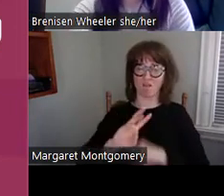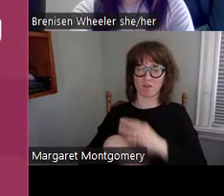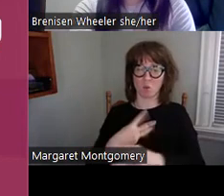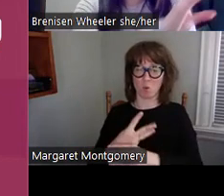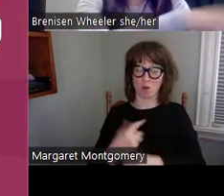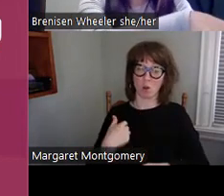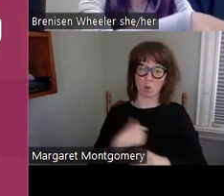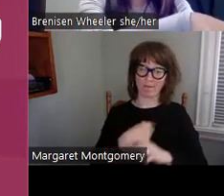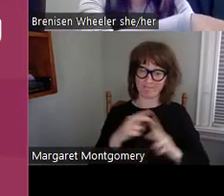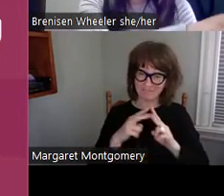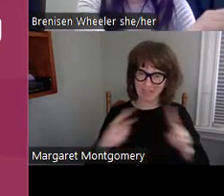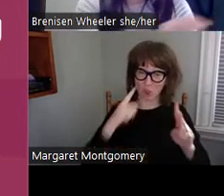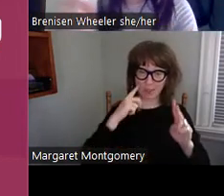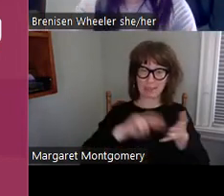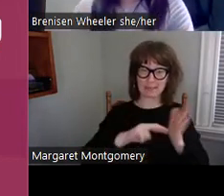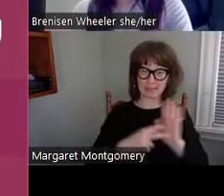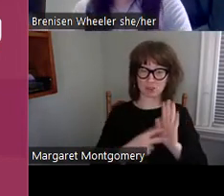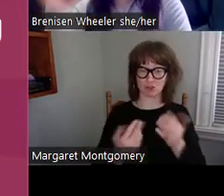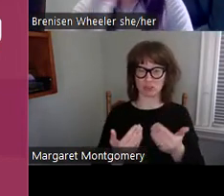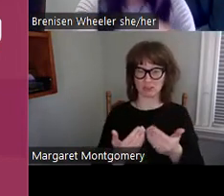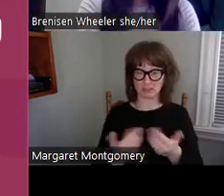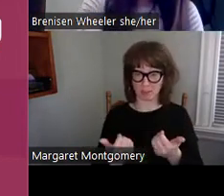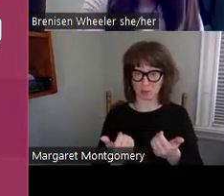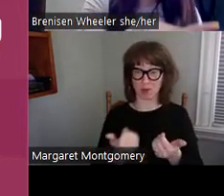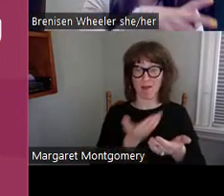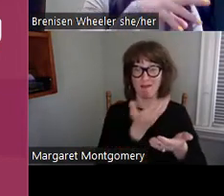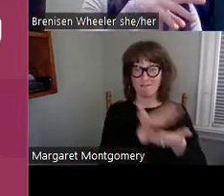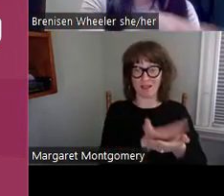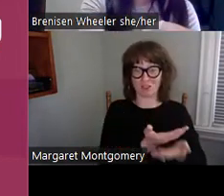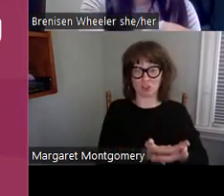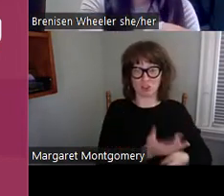13:04:00 a point. This distinction here between factors that contribute to learning abuse